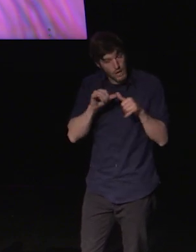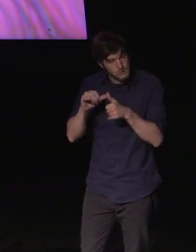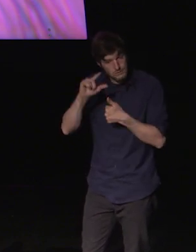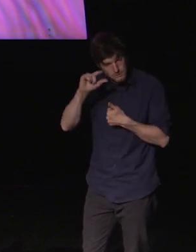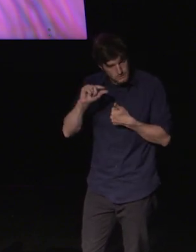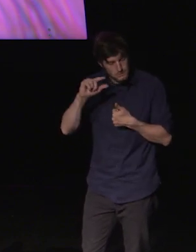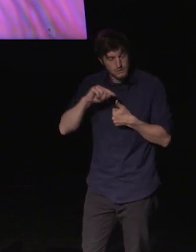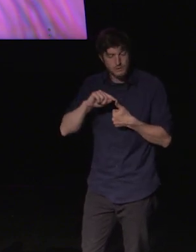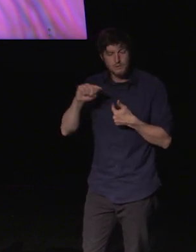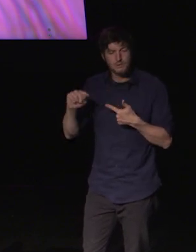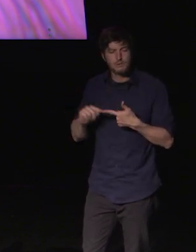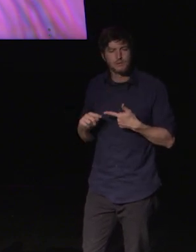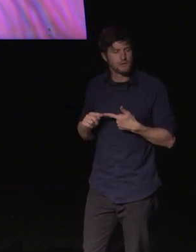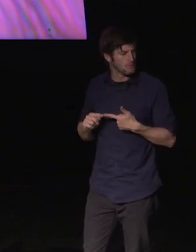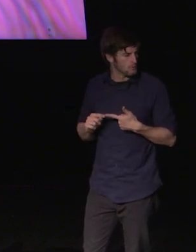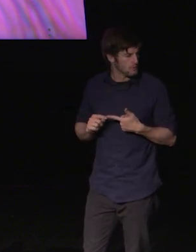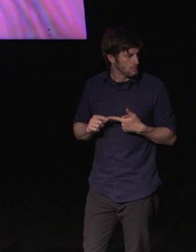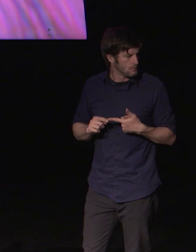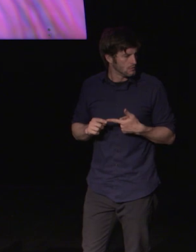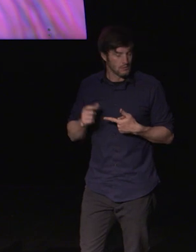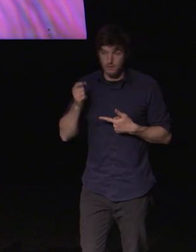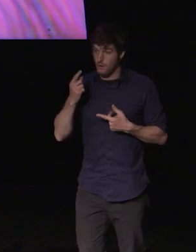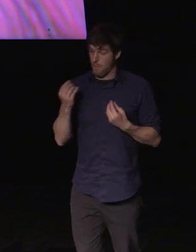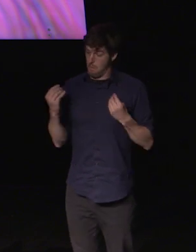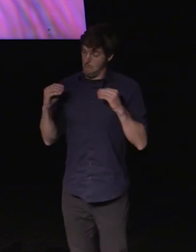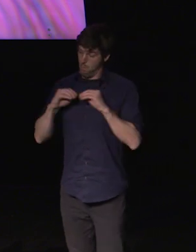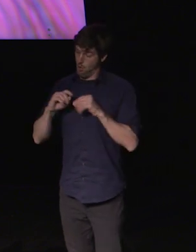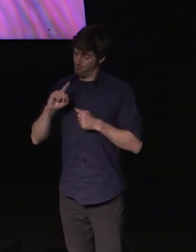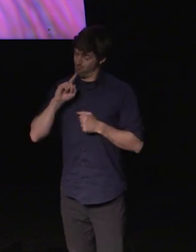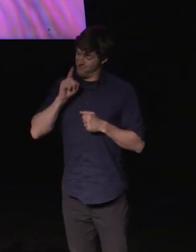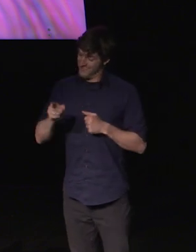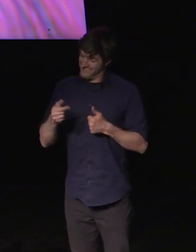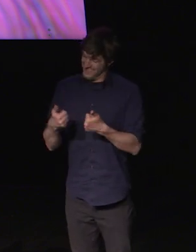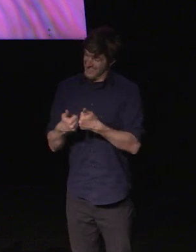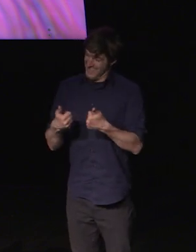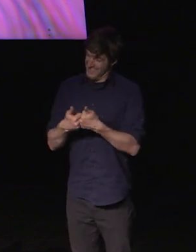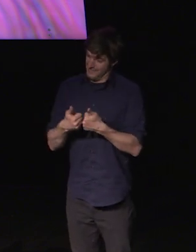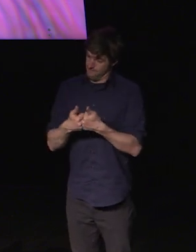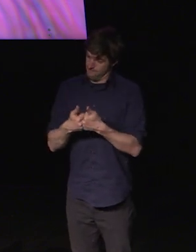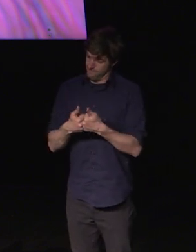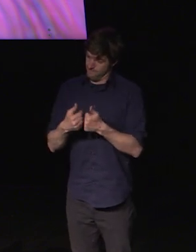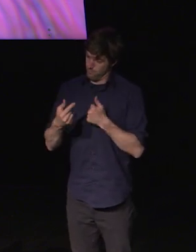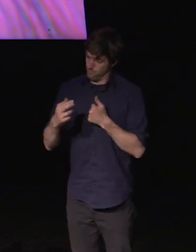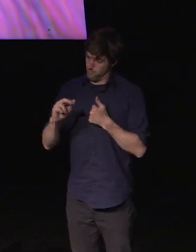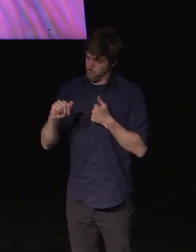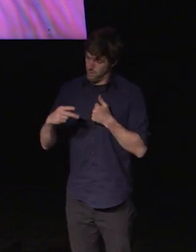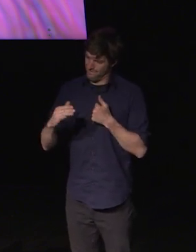I have... The more realistic game graphics are getting, the less I am able to differentiate what's going on in them,